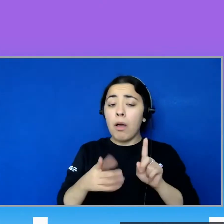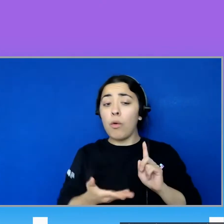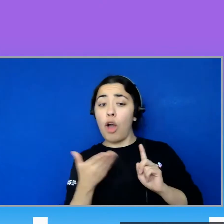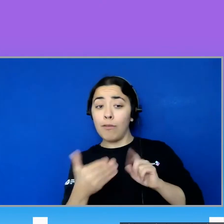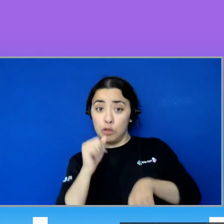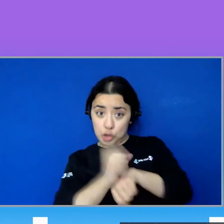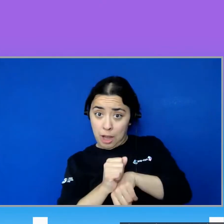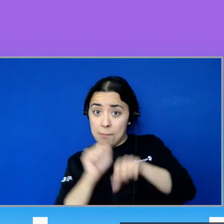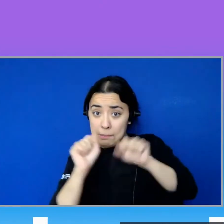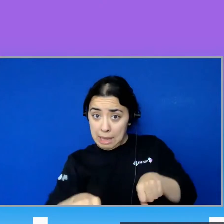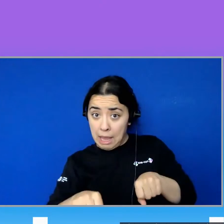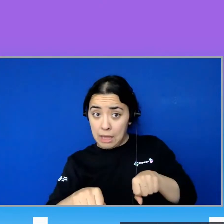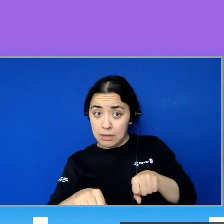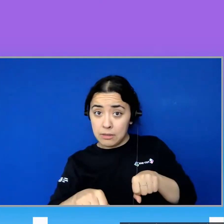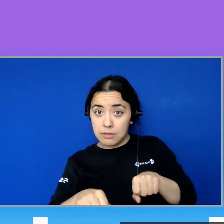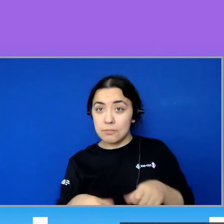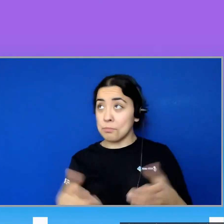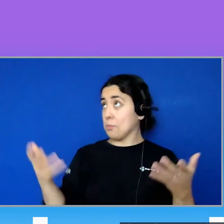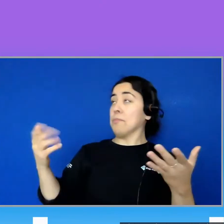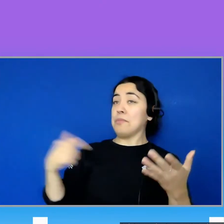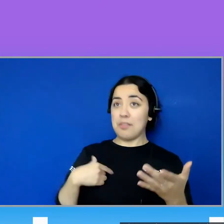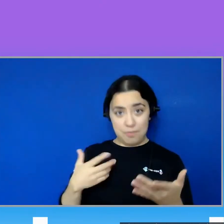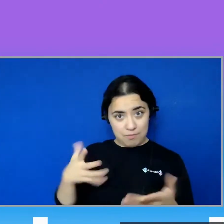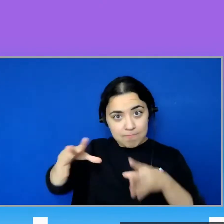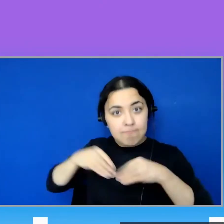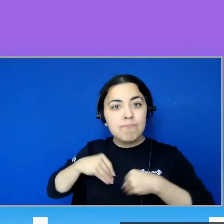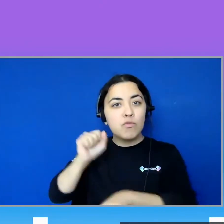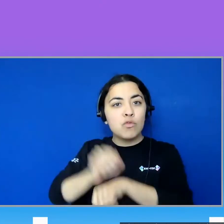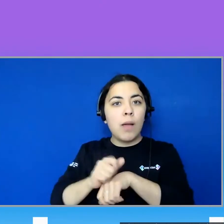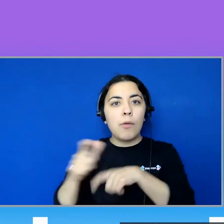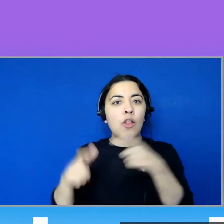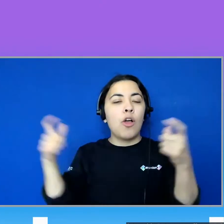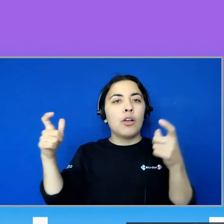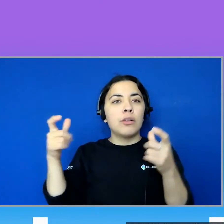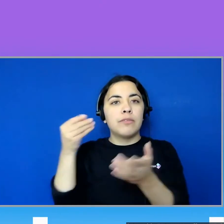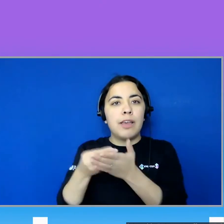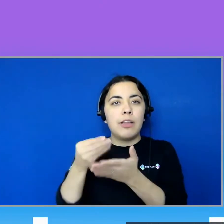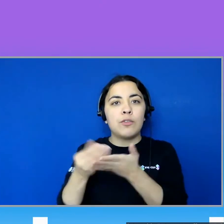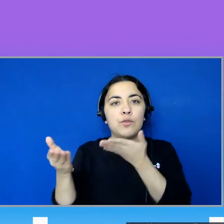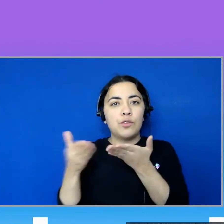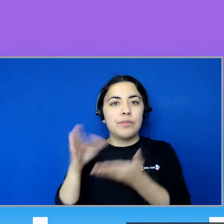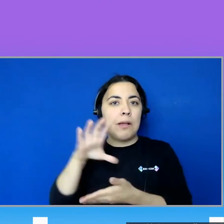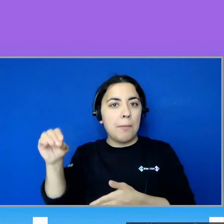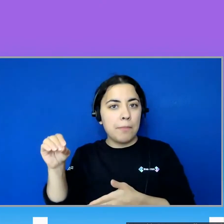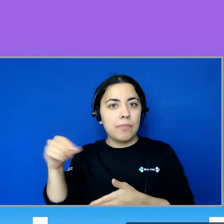you a job. So I was offered a job at a large financial